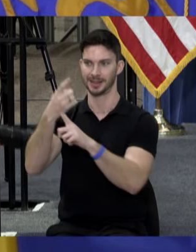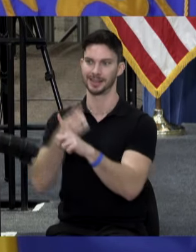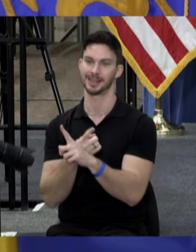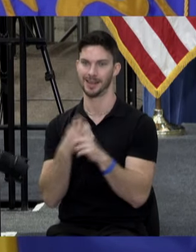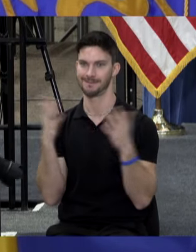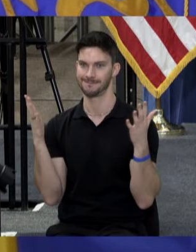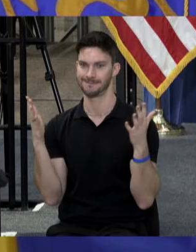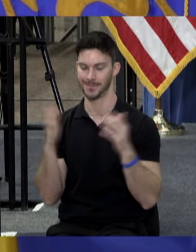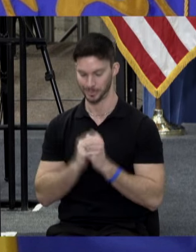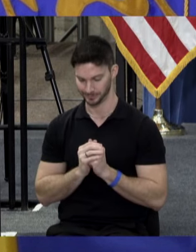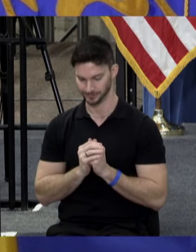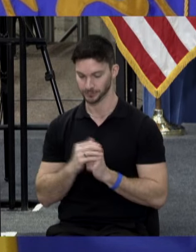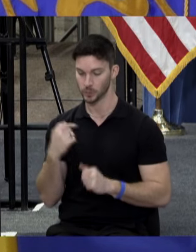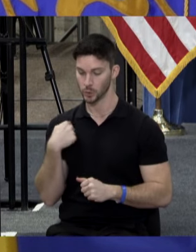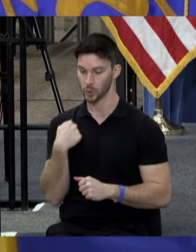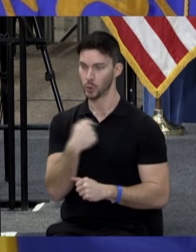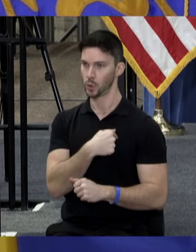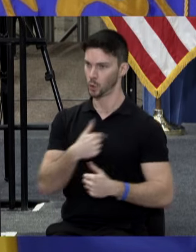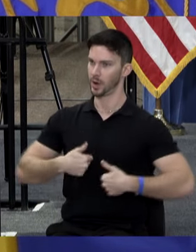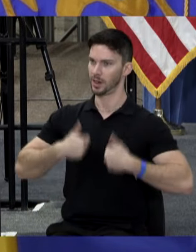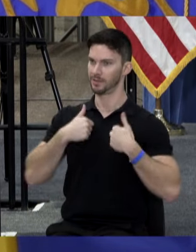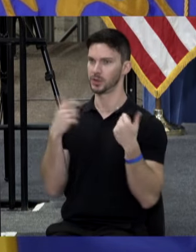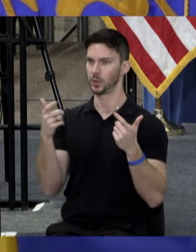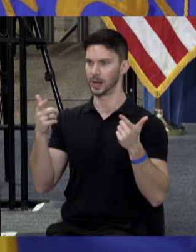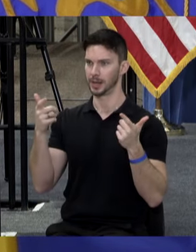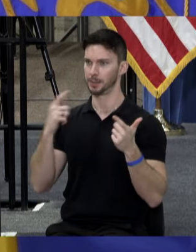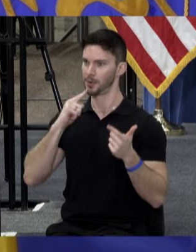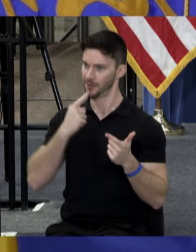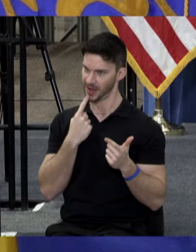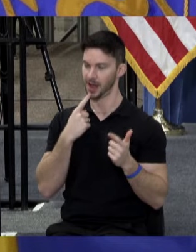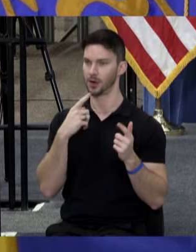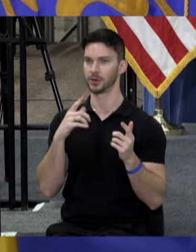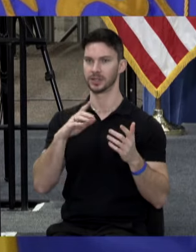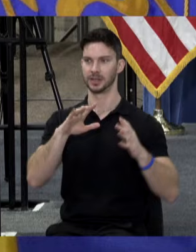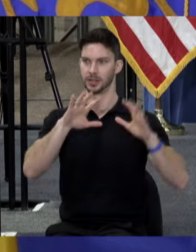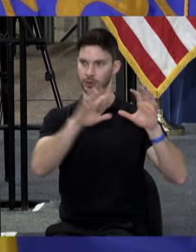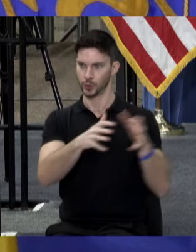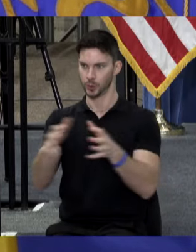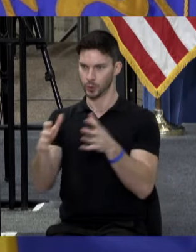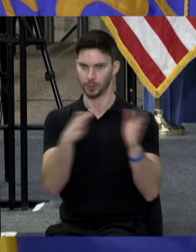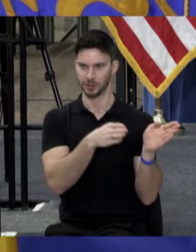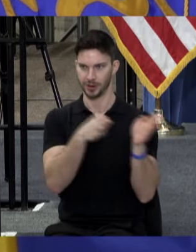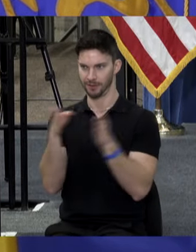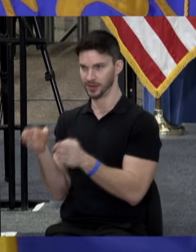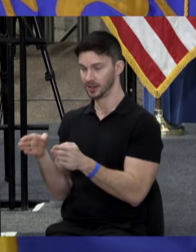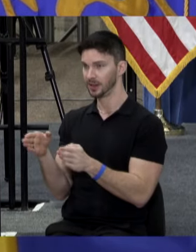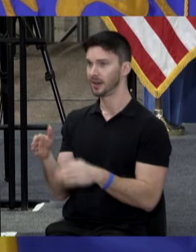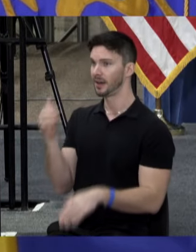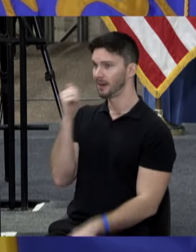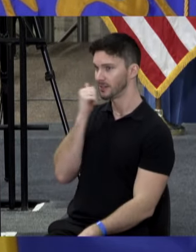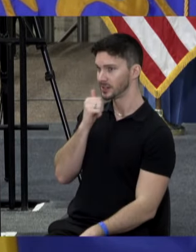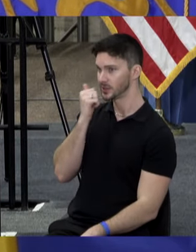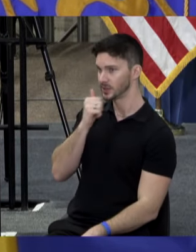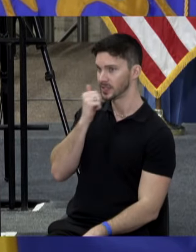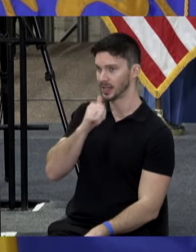a profound demographic shift. Every single day, roughly 10,000 Americans turn 65. Medical